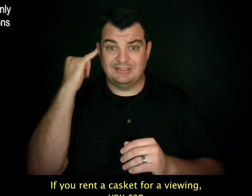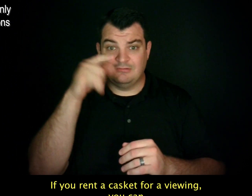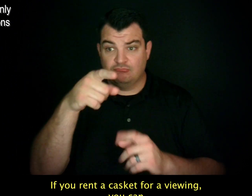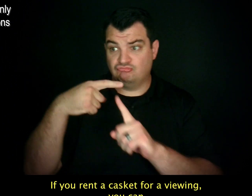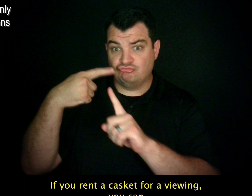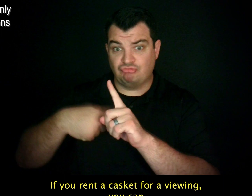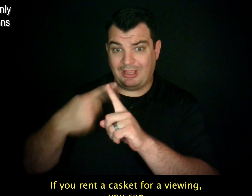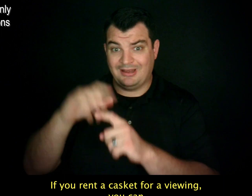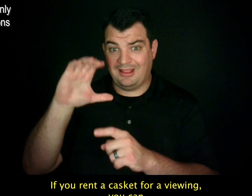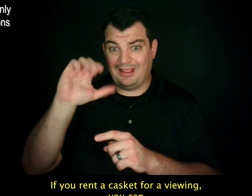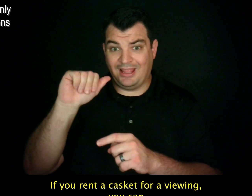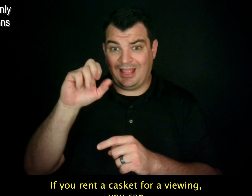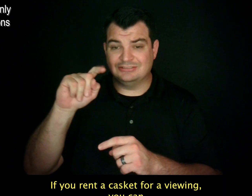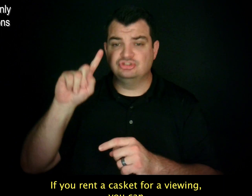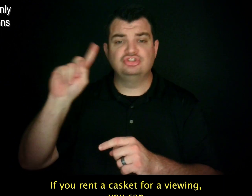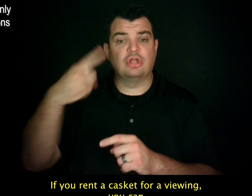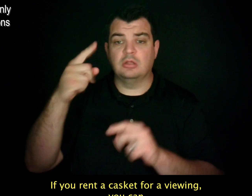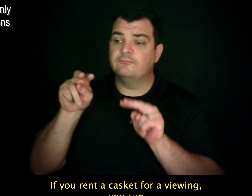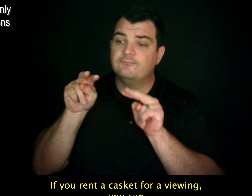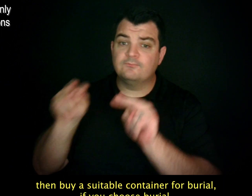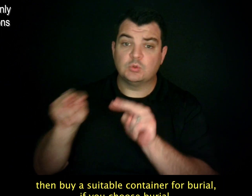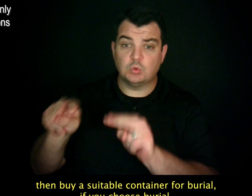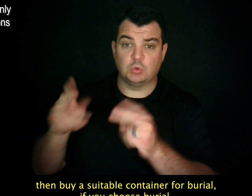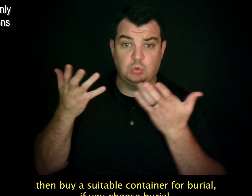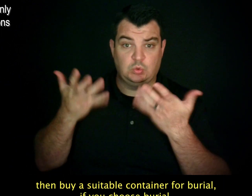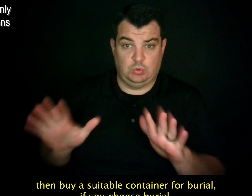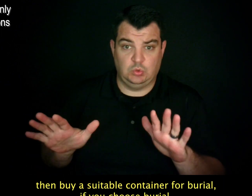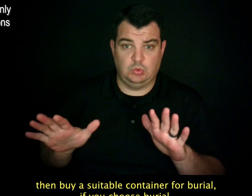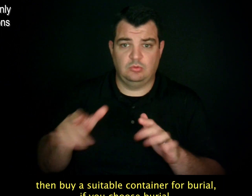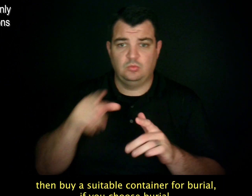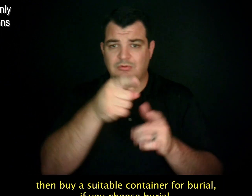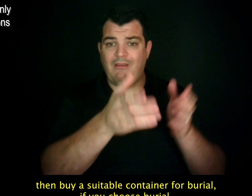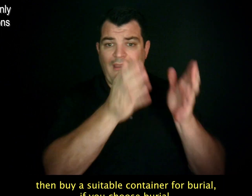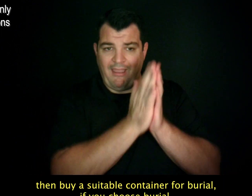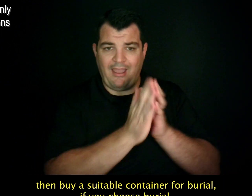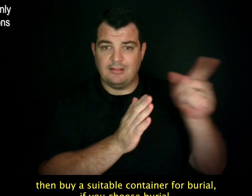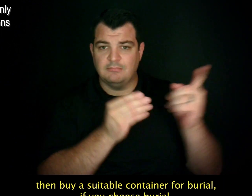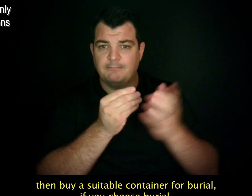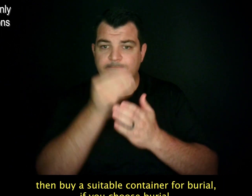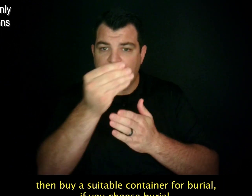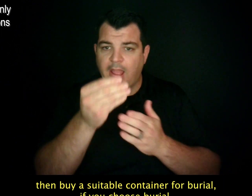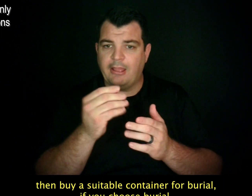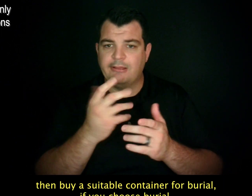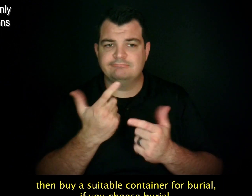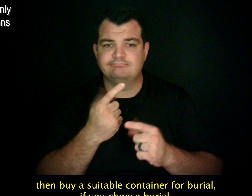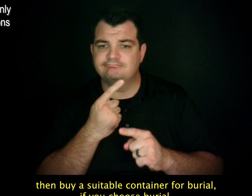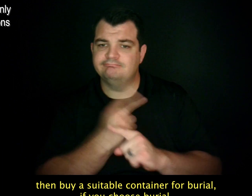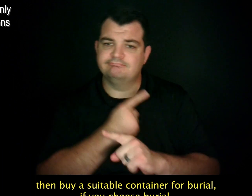If you rent a casket for a viewing, you can then buy a suitable container for burial, if you choose burial.